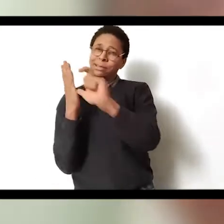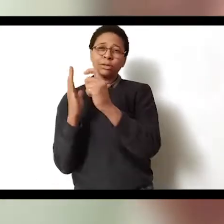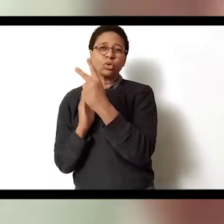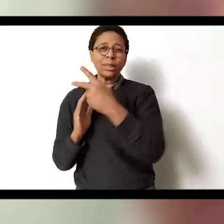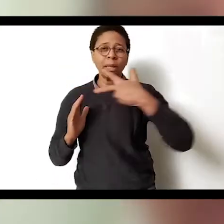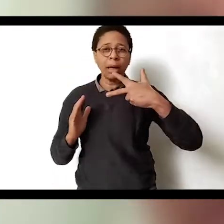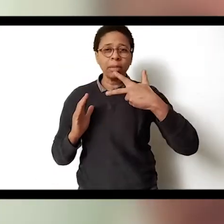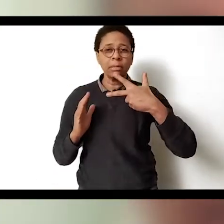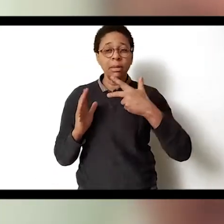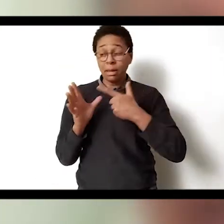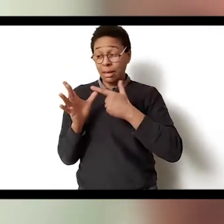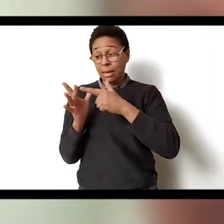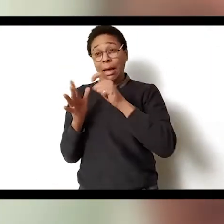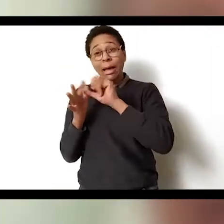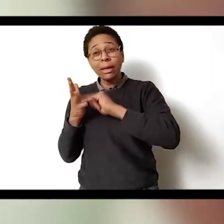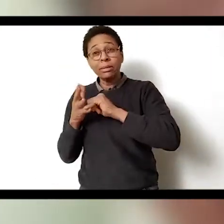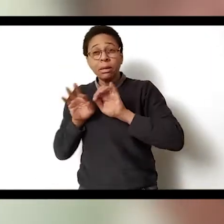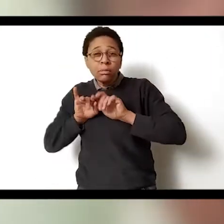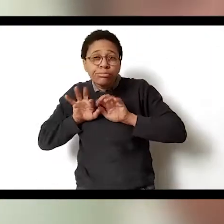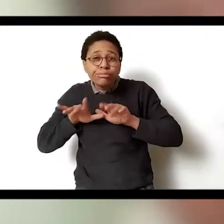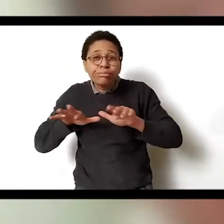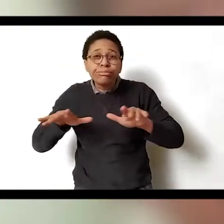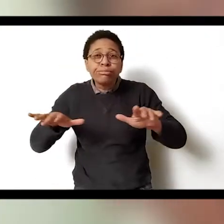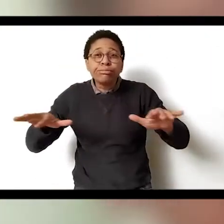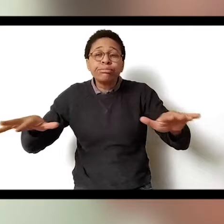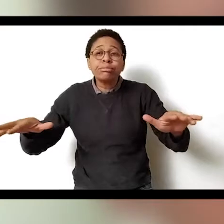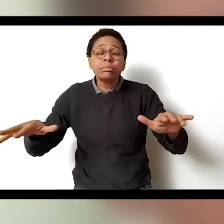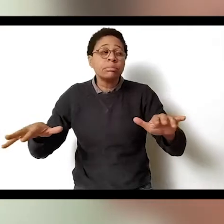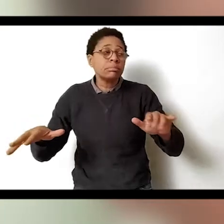Section 28 and the AIDS epidemic.